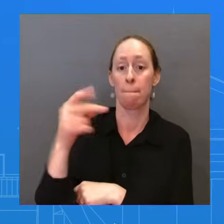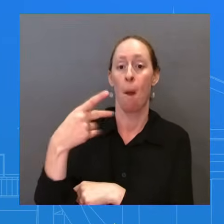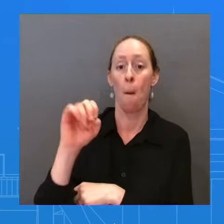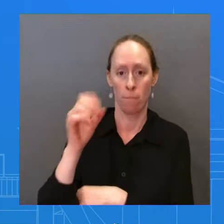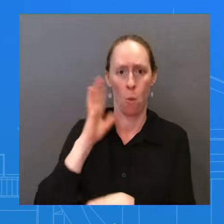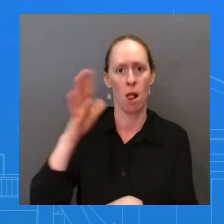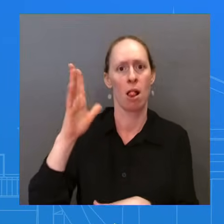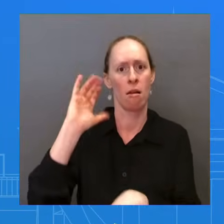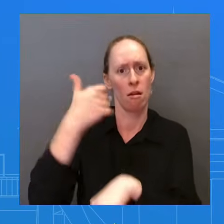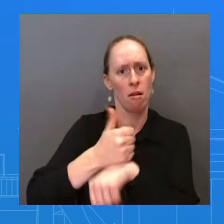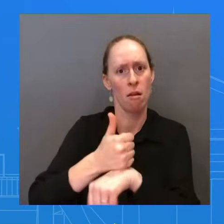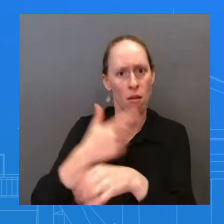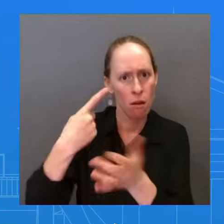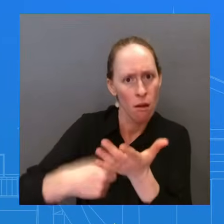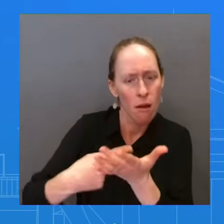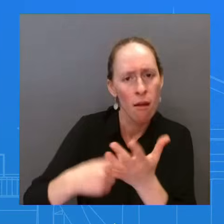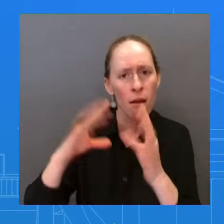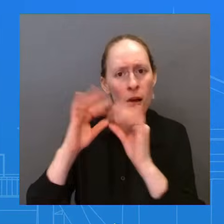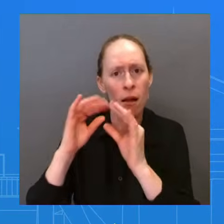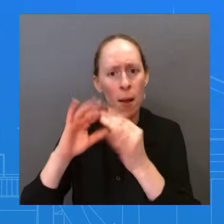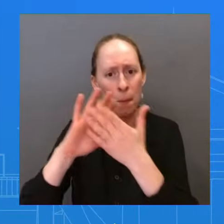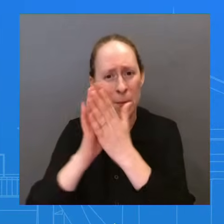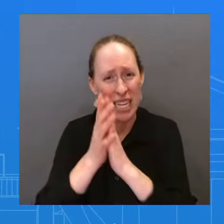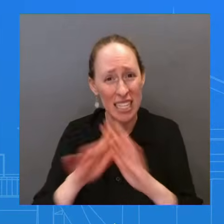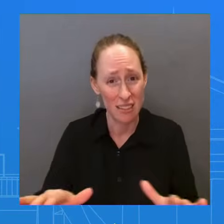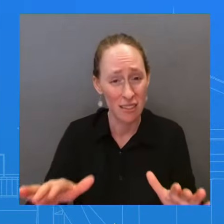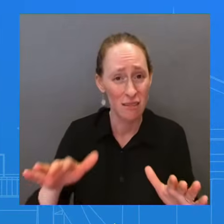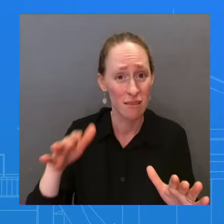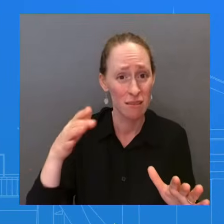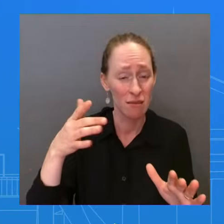can help achieve peace there? Mr. Kirby: We believe that as I said earlier,